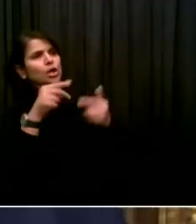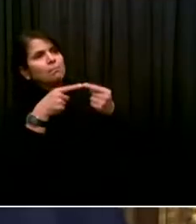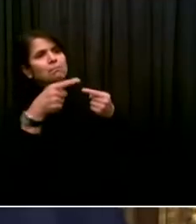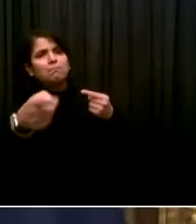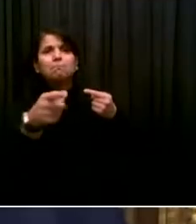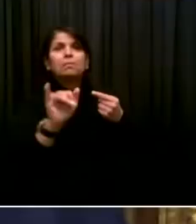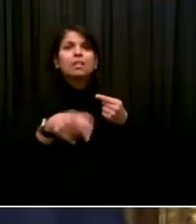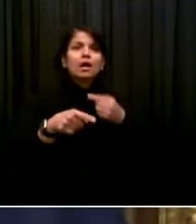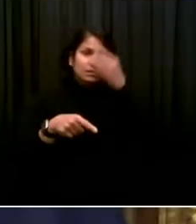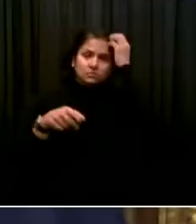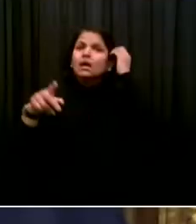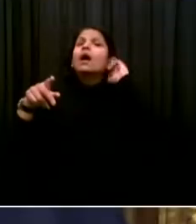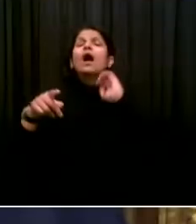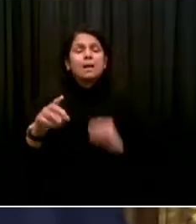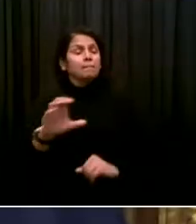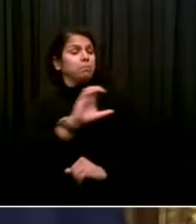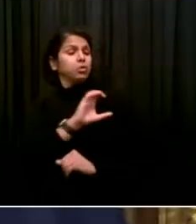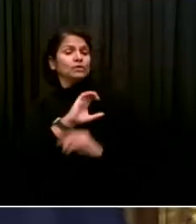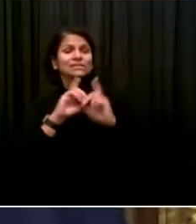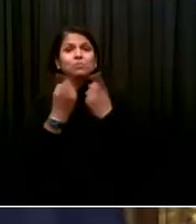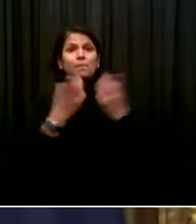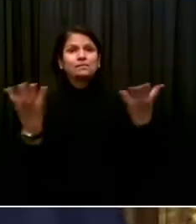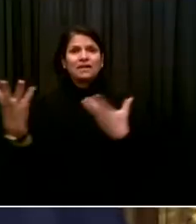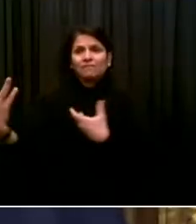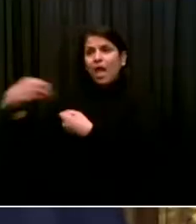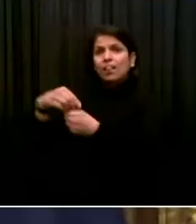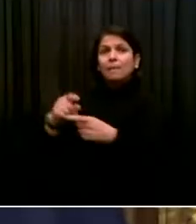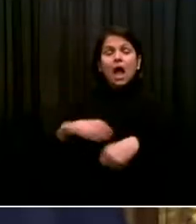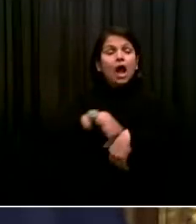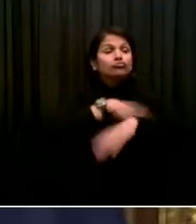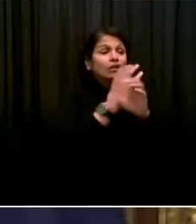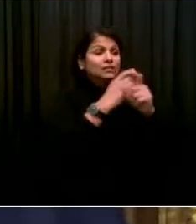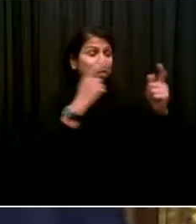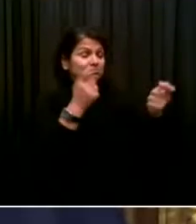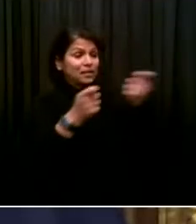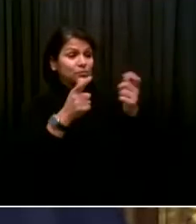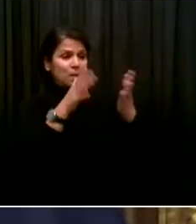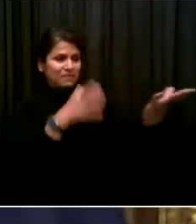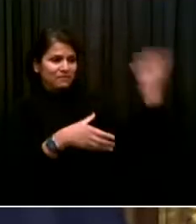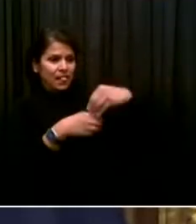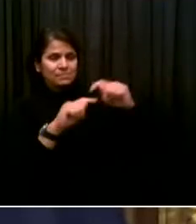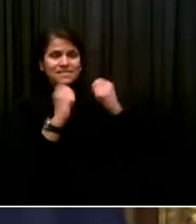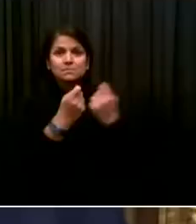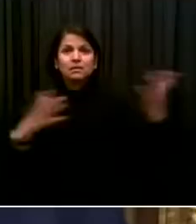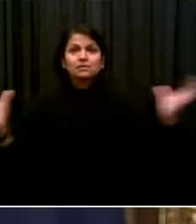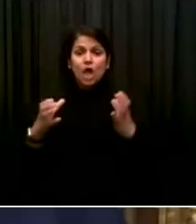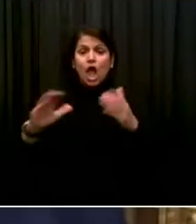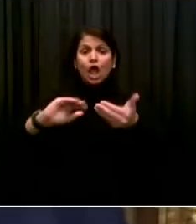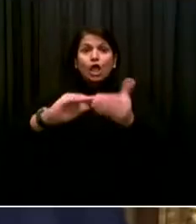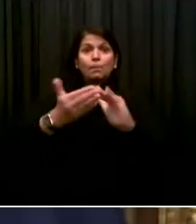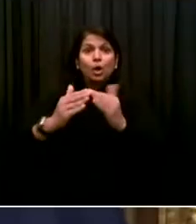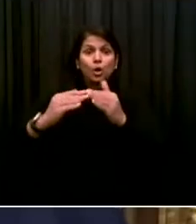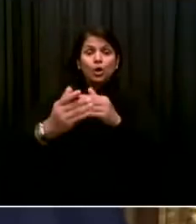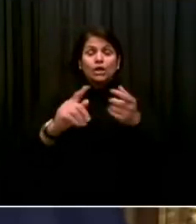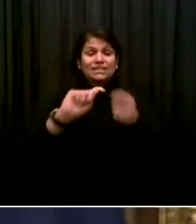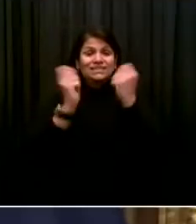IT INVOLVES THE NYDP, EVERY CITY AGENCY, OUR COURTS AND A SCCUESSFUL ANTIVIOLENCE CRISIS MANAGEMENT